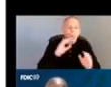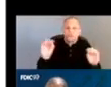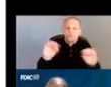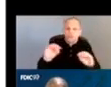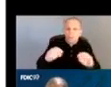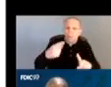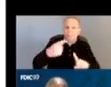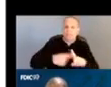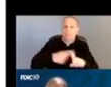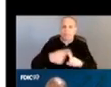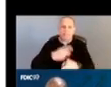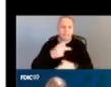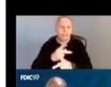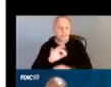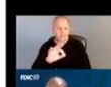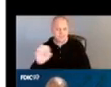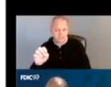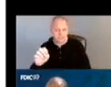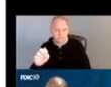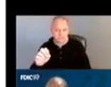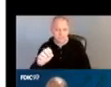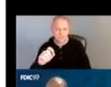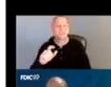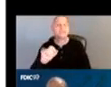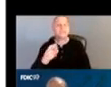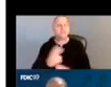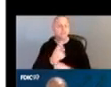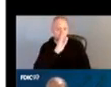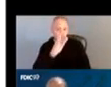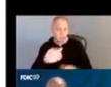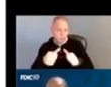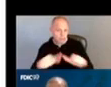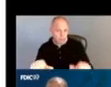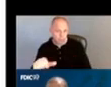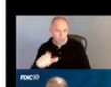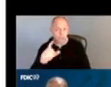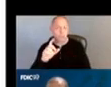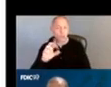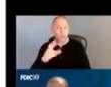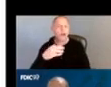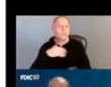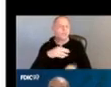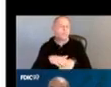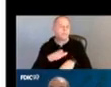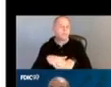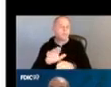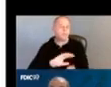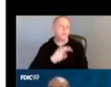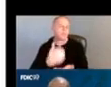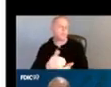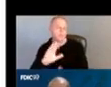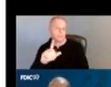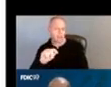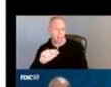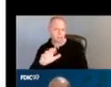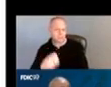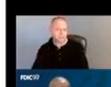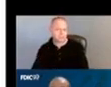fees when you have direct deposit or maintain a minimal balance. More information is available